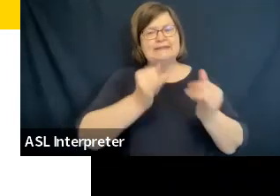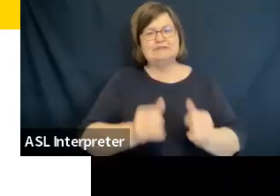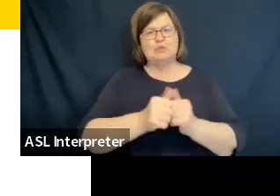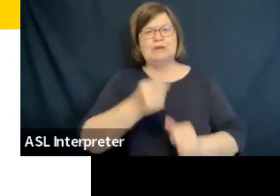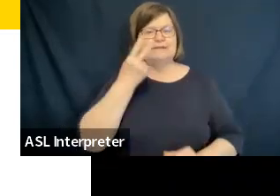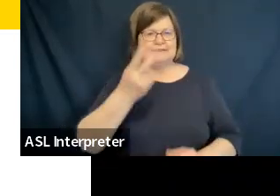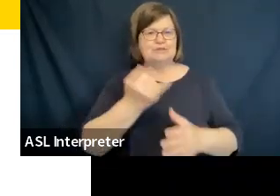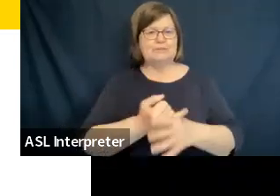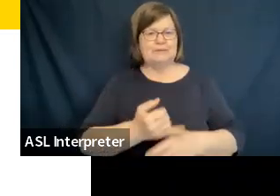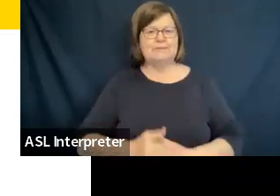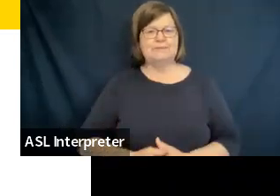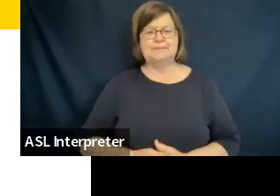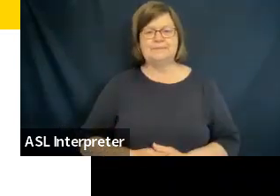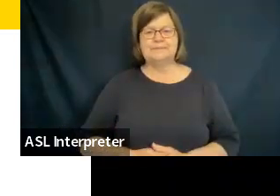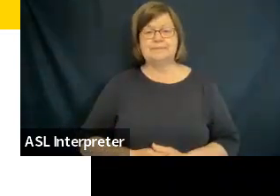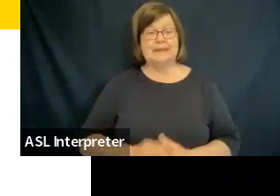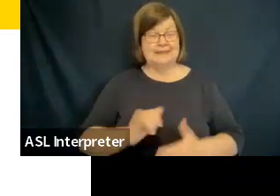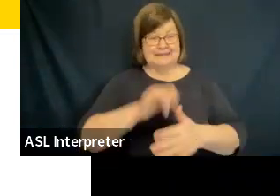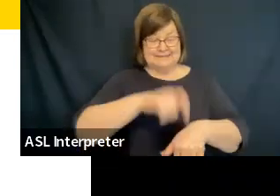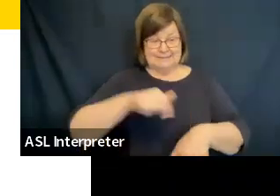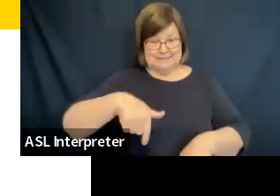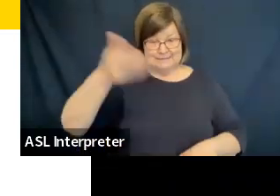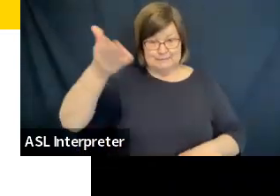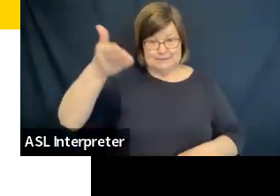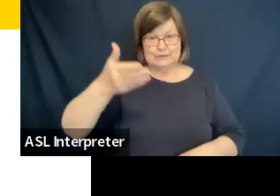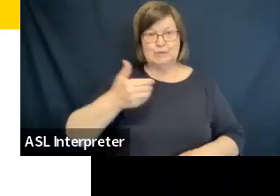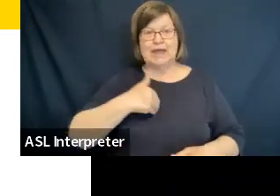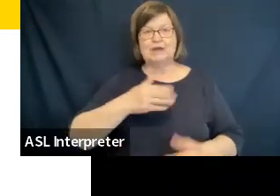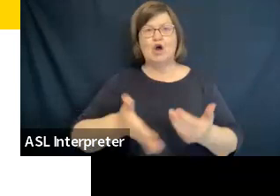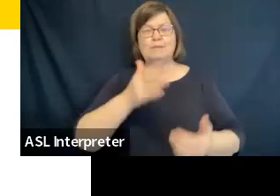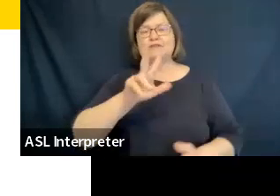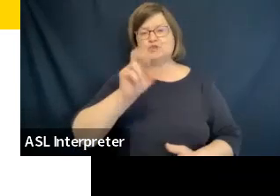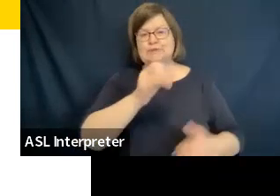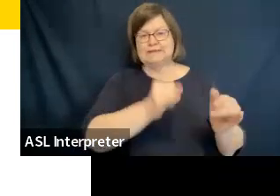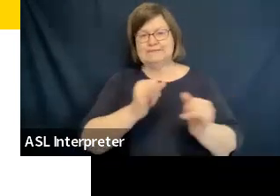impairment. At the time of the presentation, we had had almost 30 individuals complete the pre